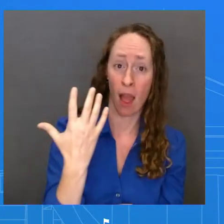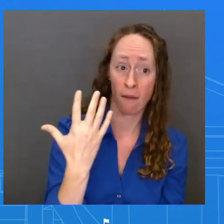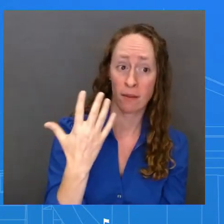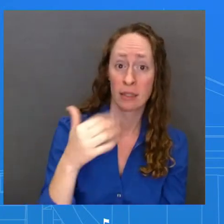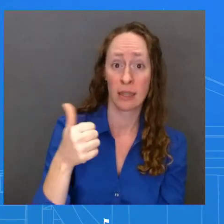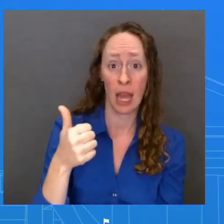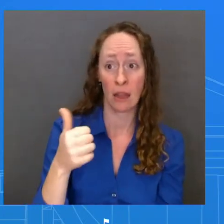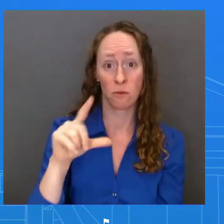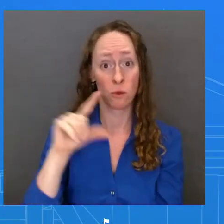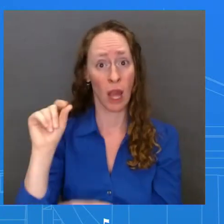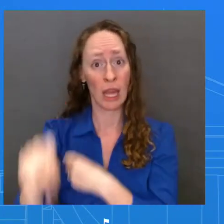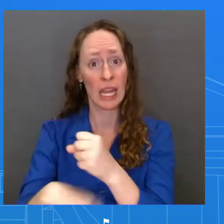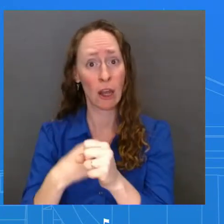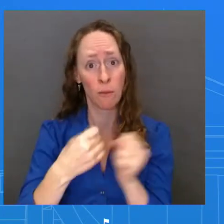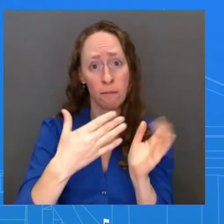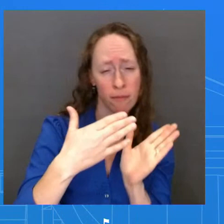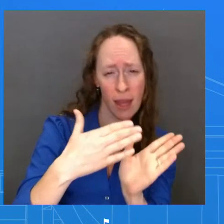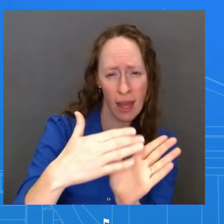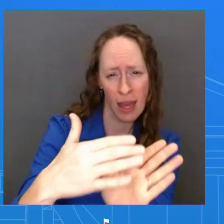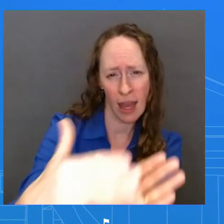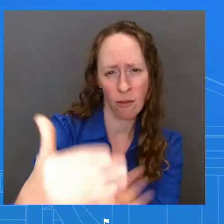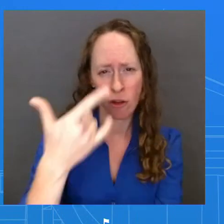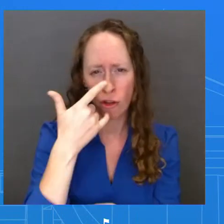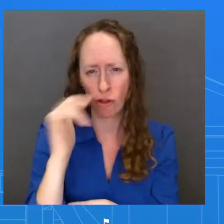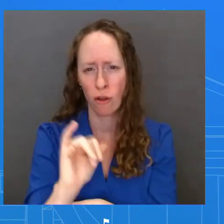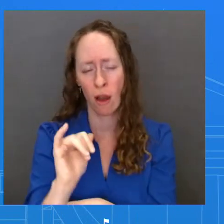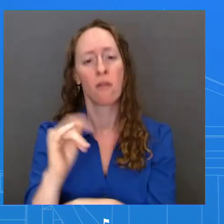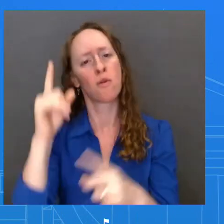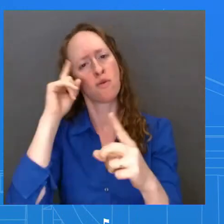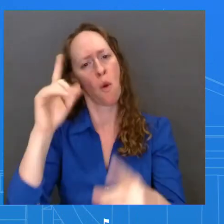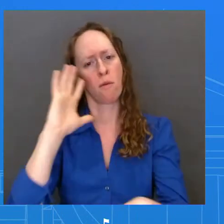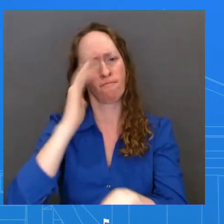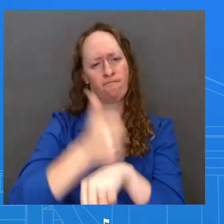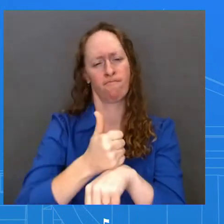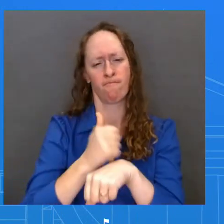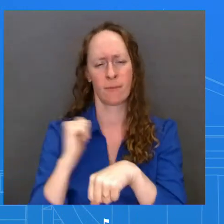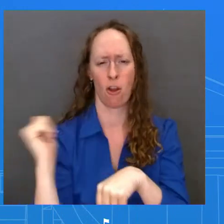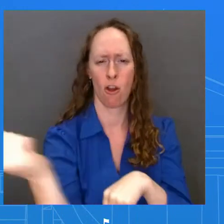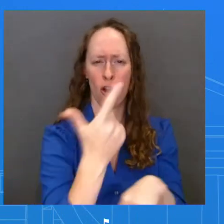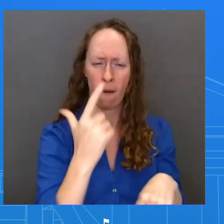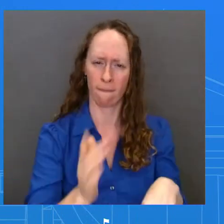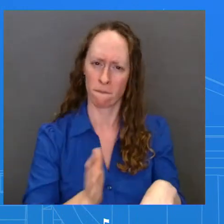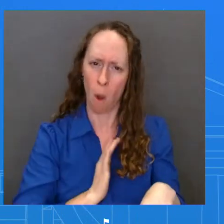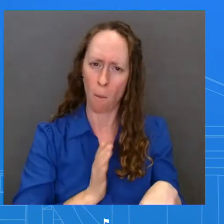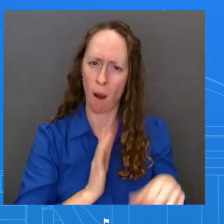kind of, pact here between these three countries? Is that where we should be headed? Mr. Sullivan: We have not set that as an explicit goal.